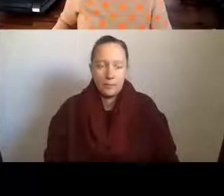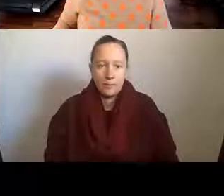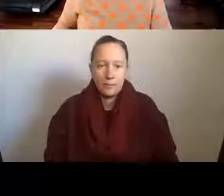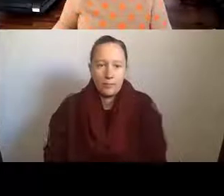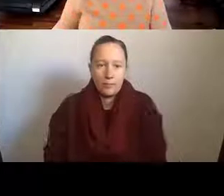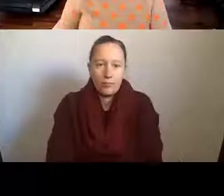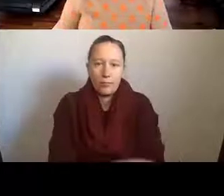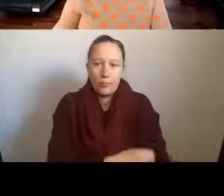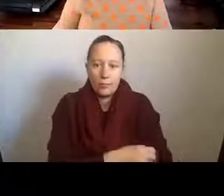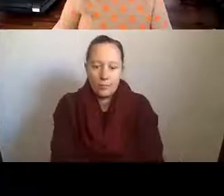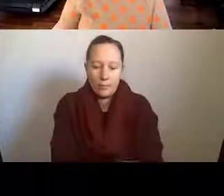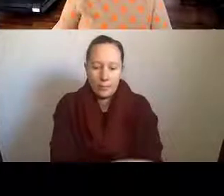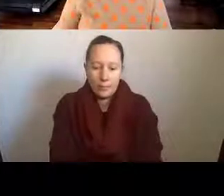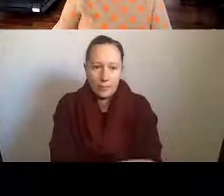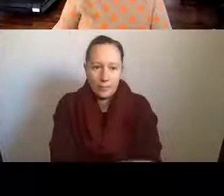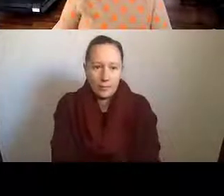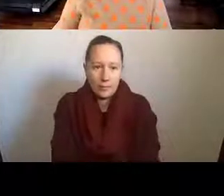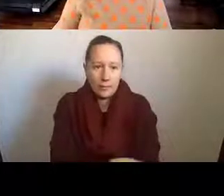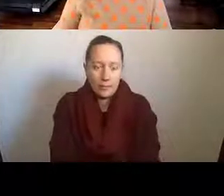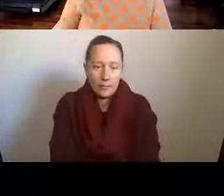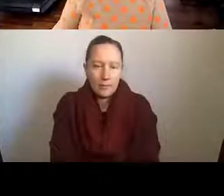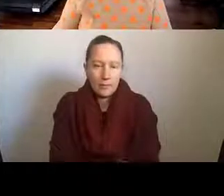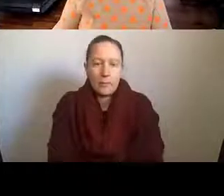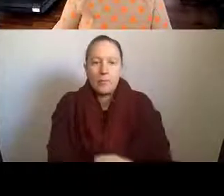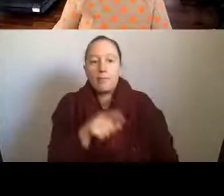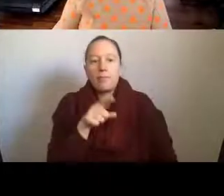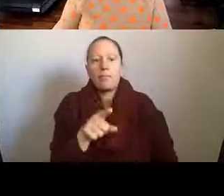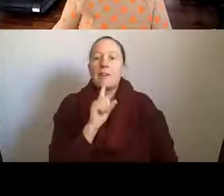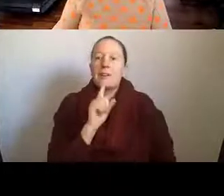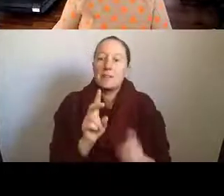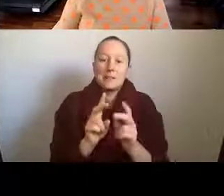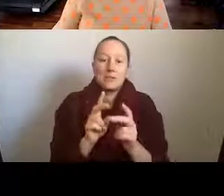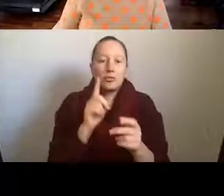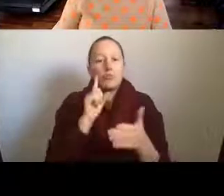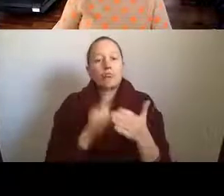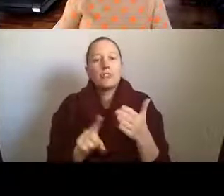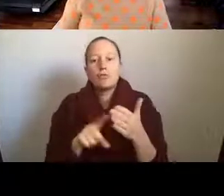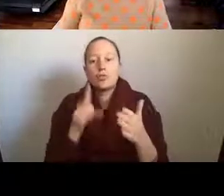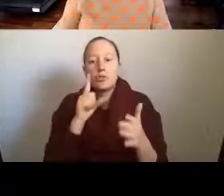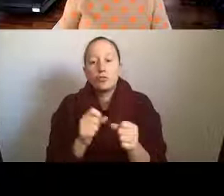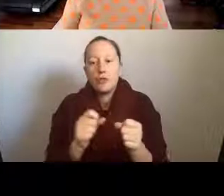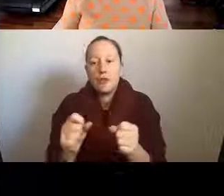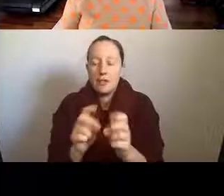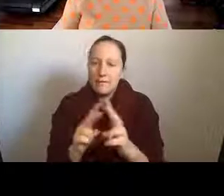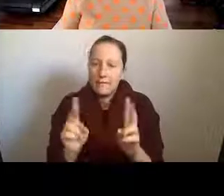Now, the research strategy is a very important part of the application, of any application.